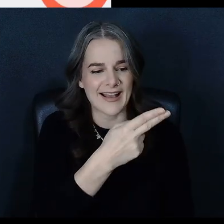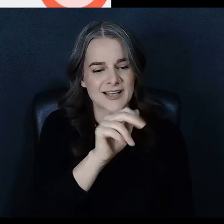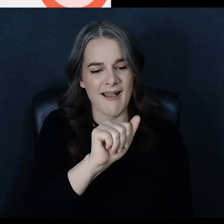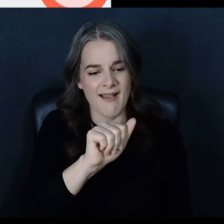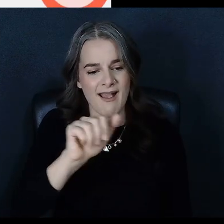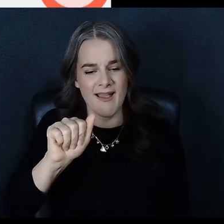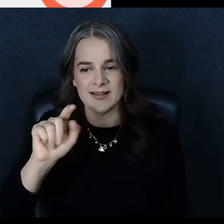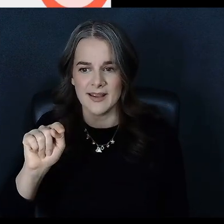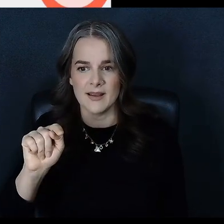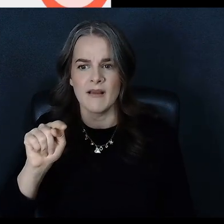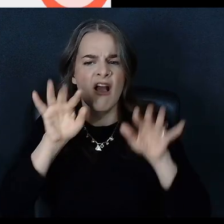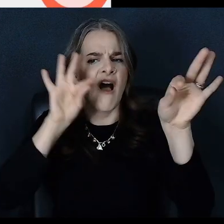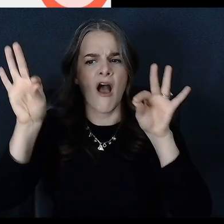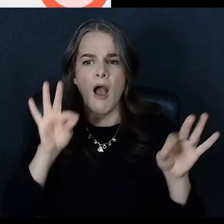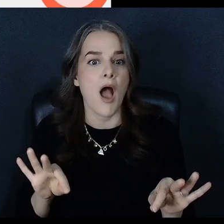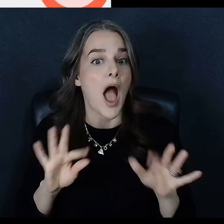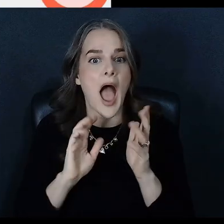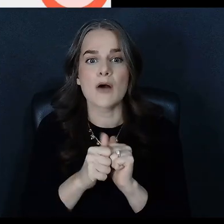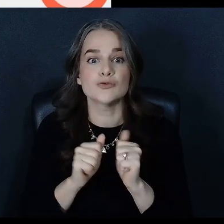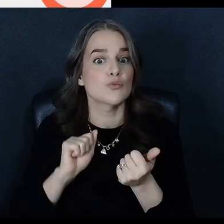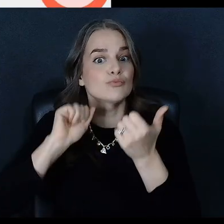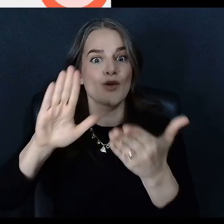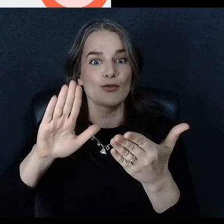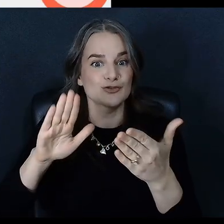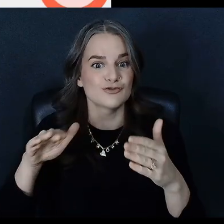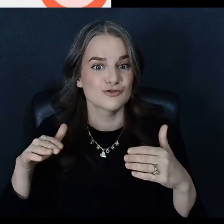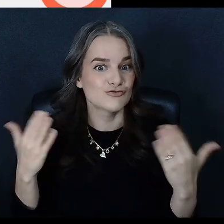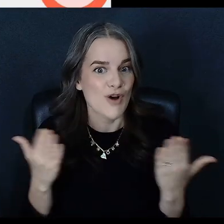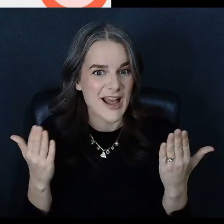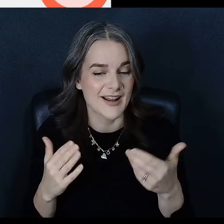And it has these three components. The human is the person.